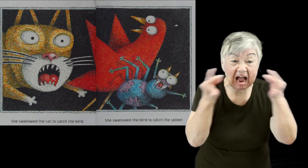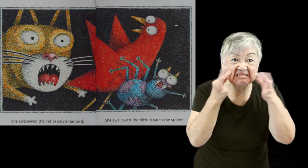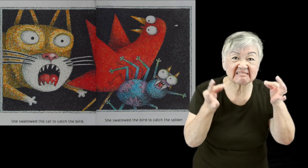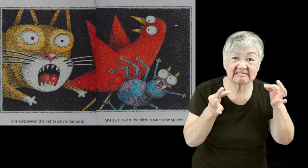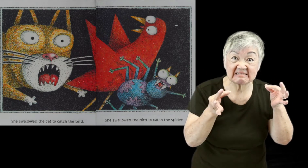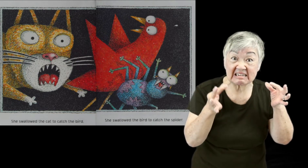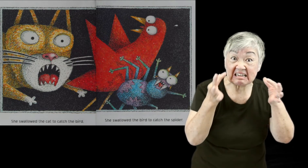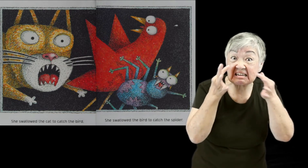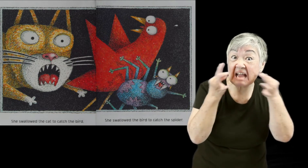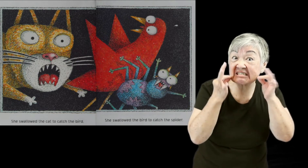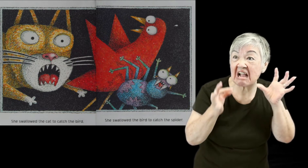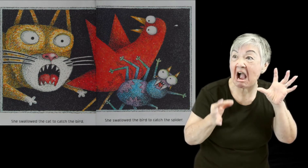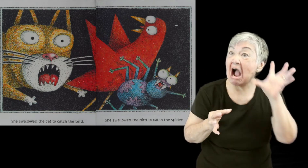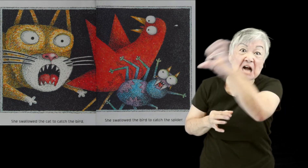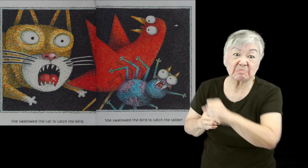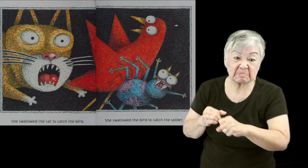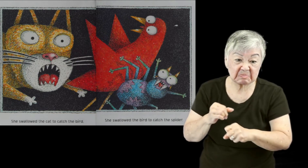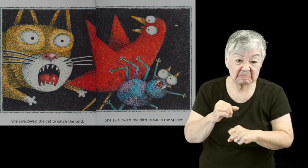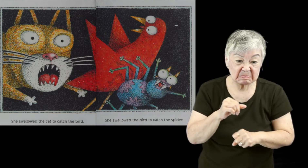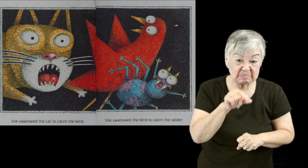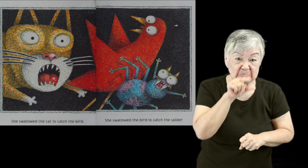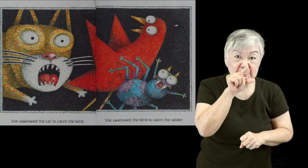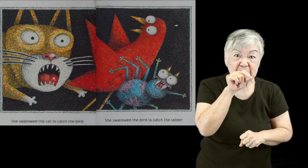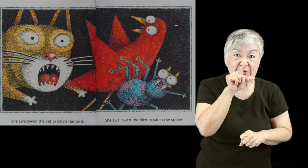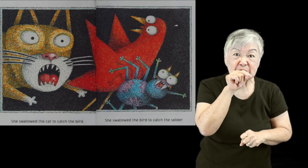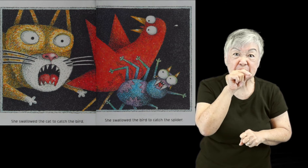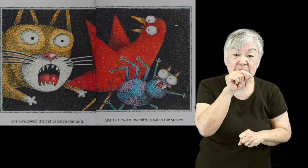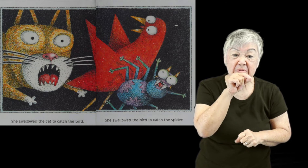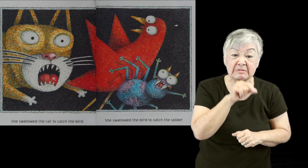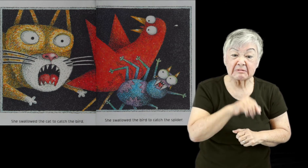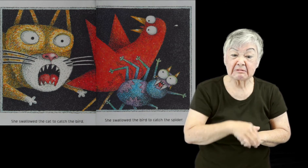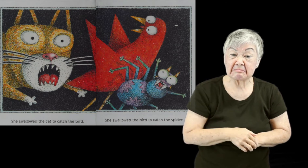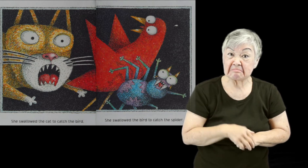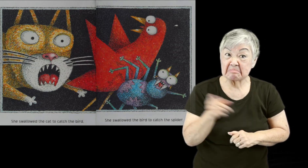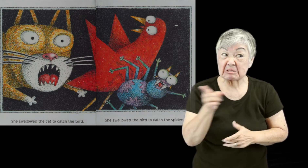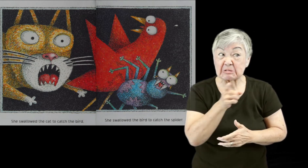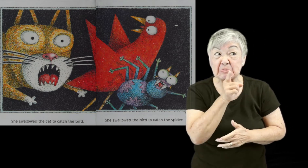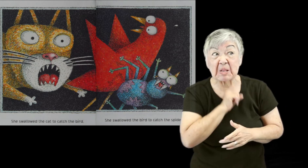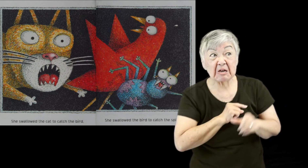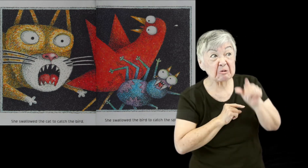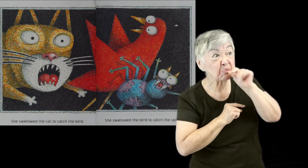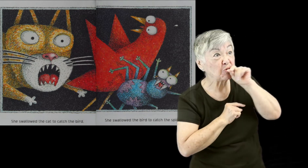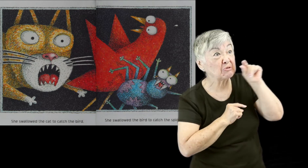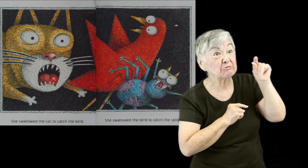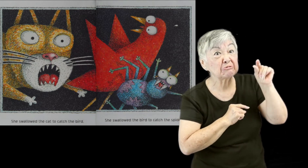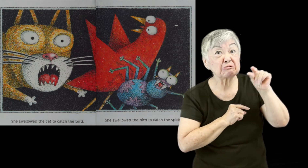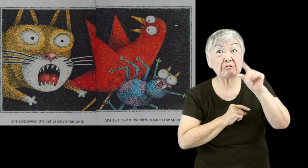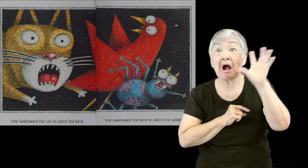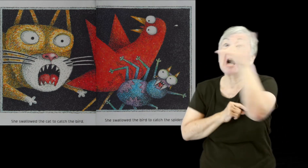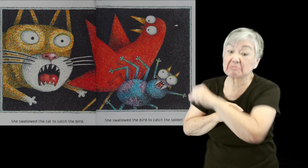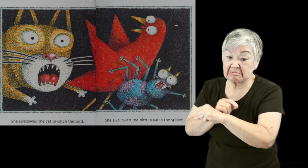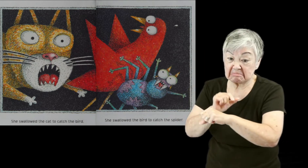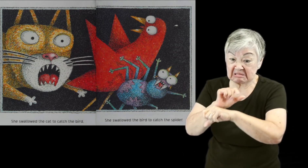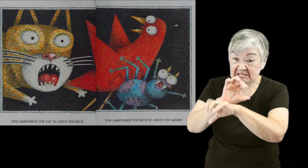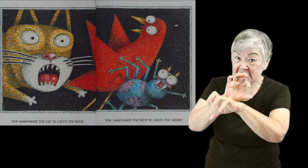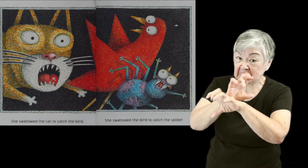She swallowed the cat to catch the bird. She swallowed the bird to catch the spider.